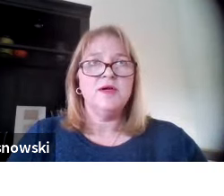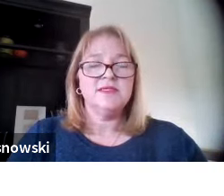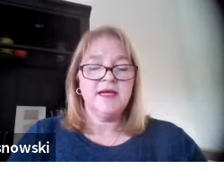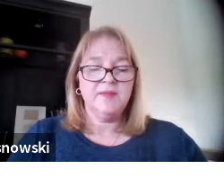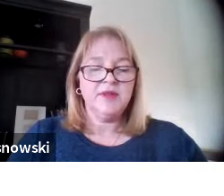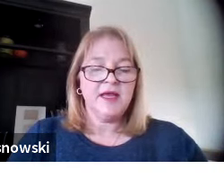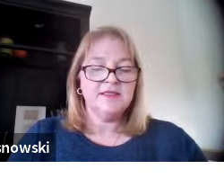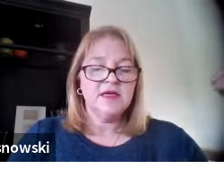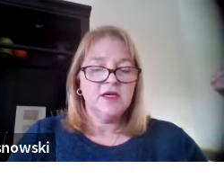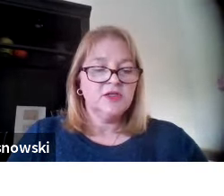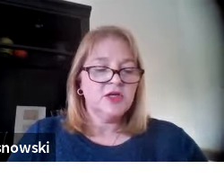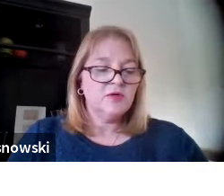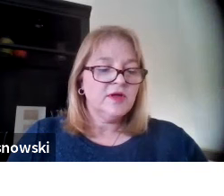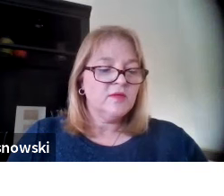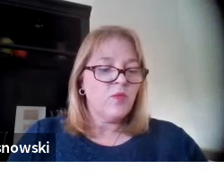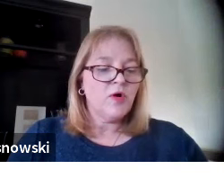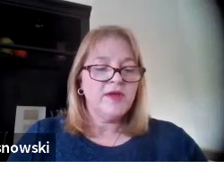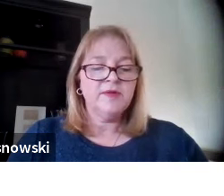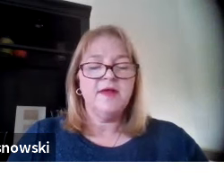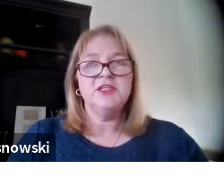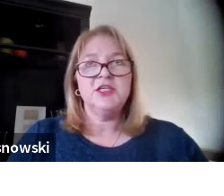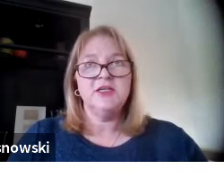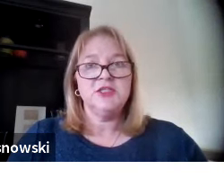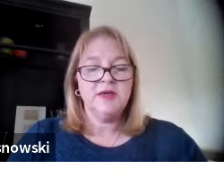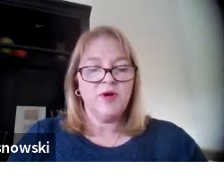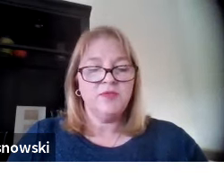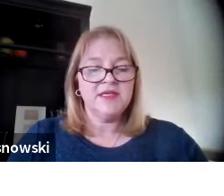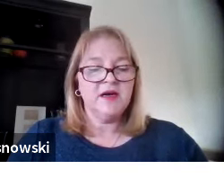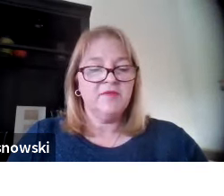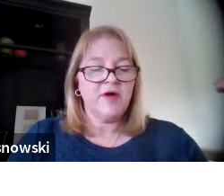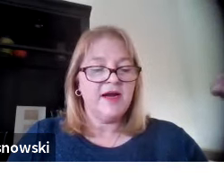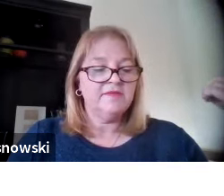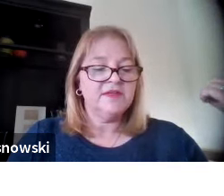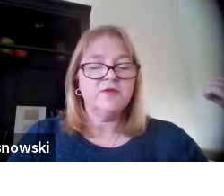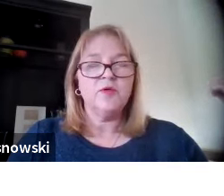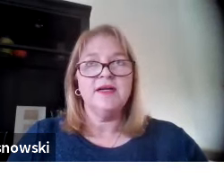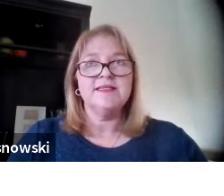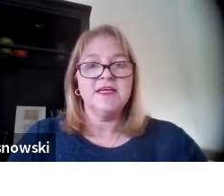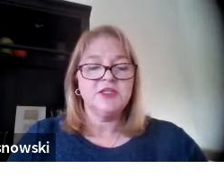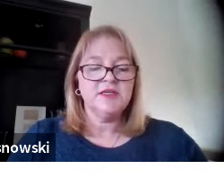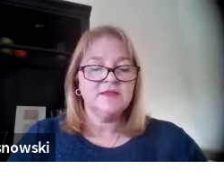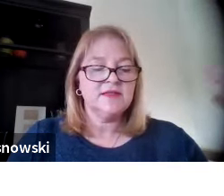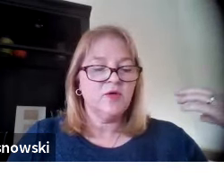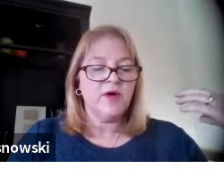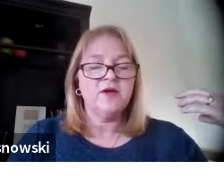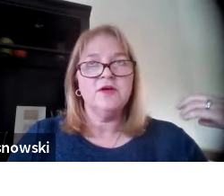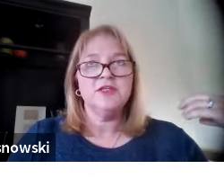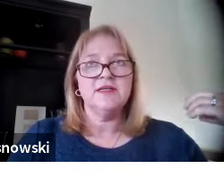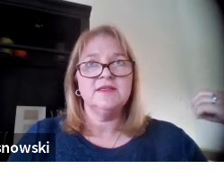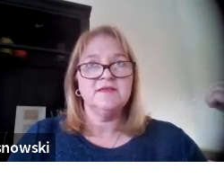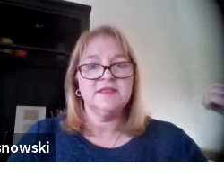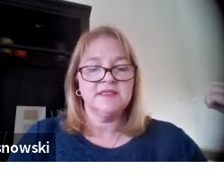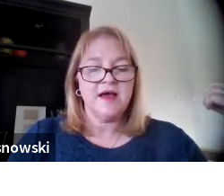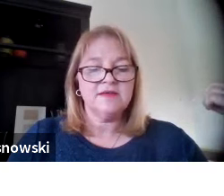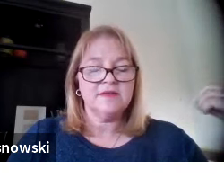Kris Krasnowski: was taking place generally, the more people on the change team representing a variety of different organizations, the greater their chances of success.